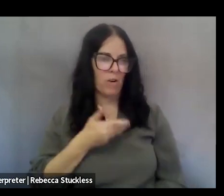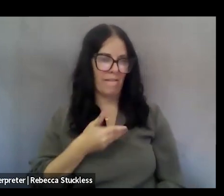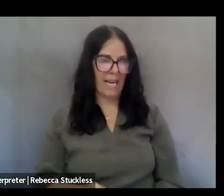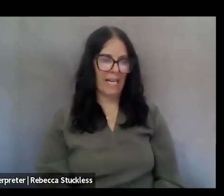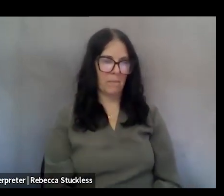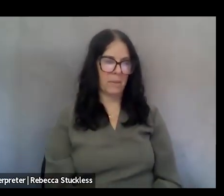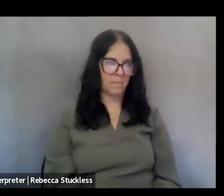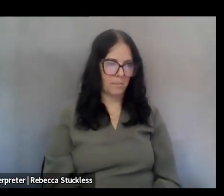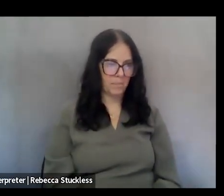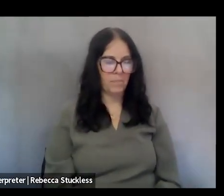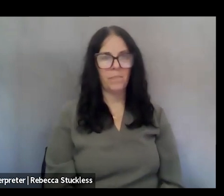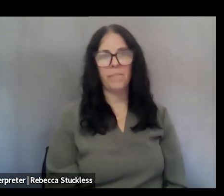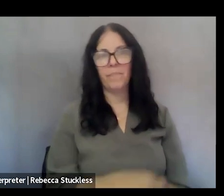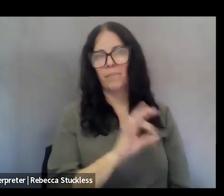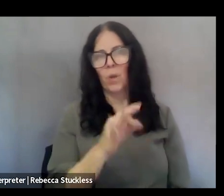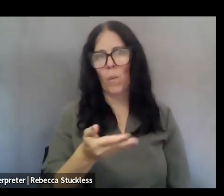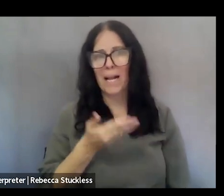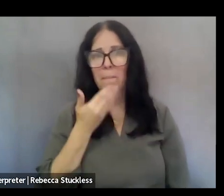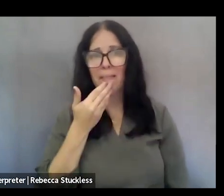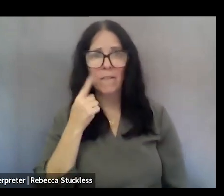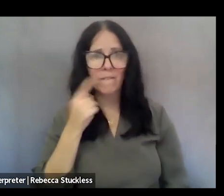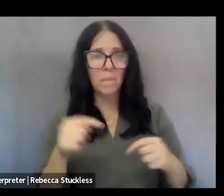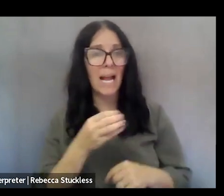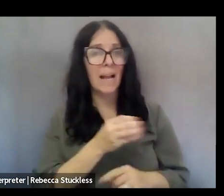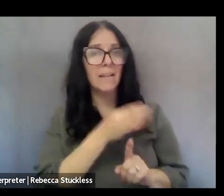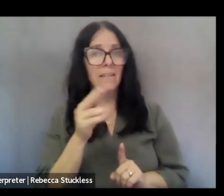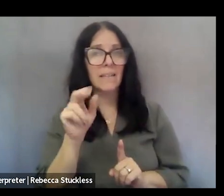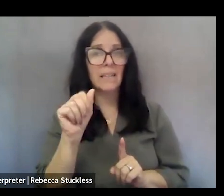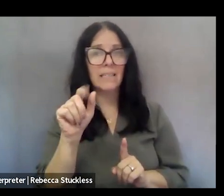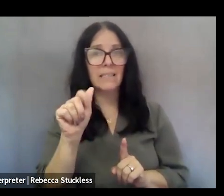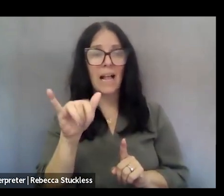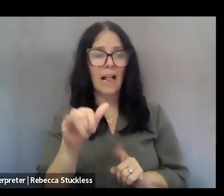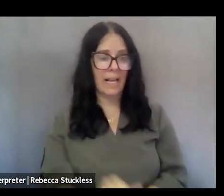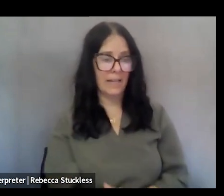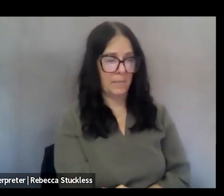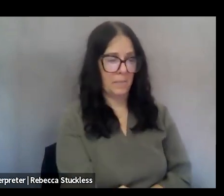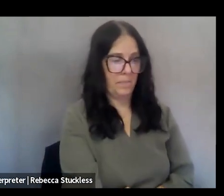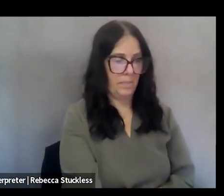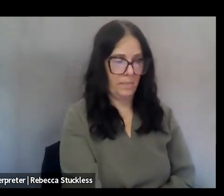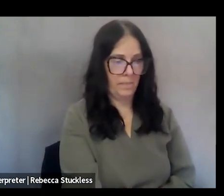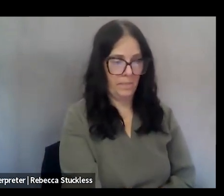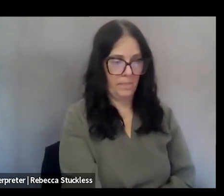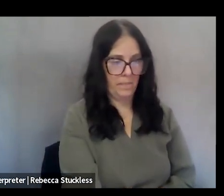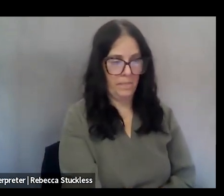You're welcome, thanks for being here, and Natalia, how about you? NATALIA: Hi everyone, this is Natalia. I'm